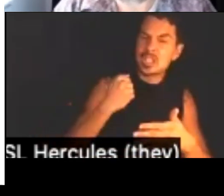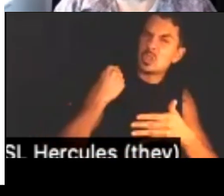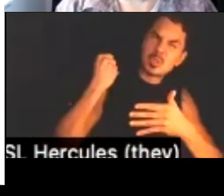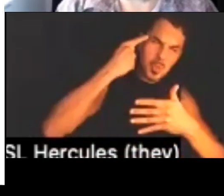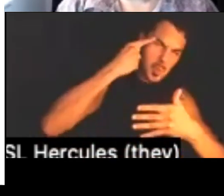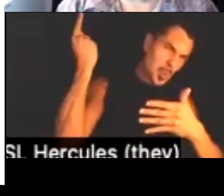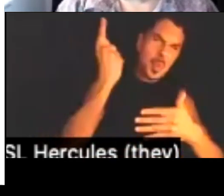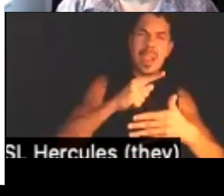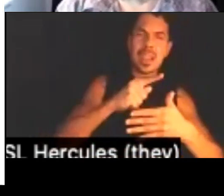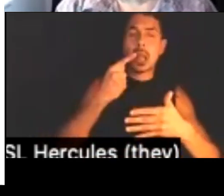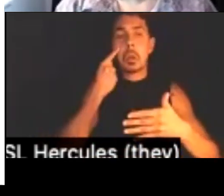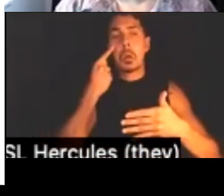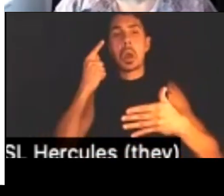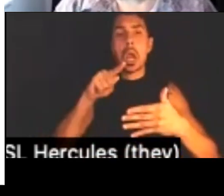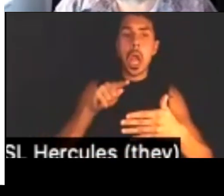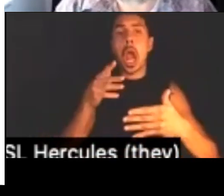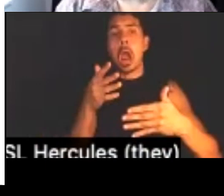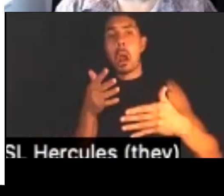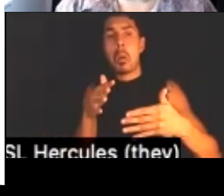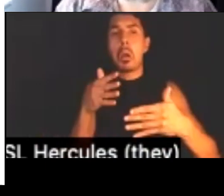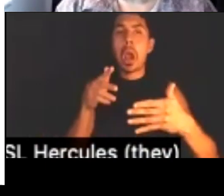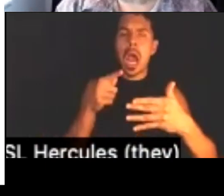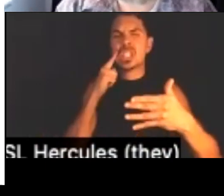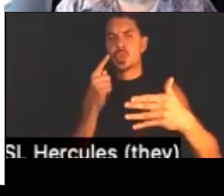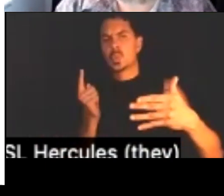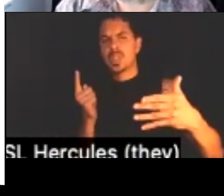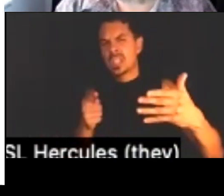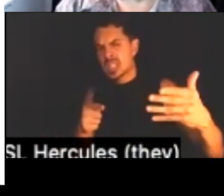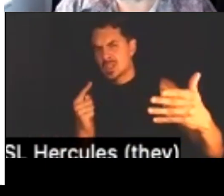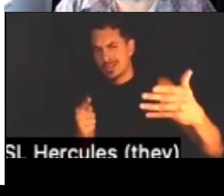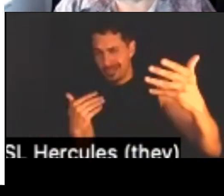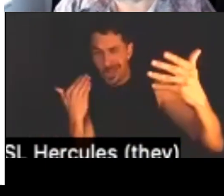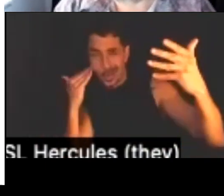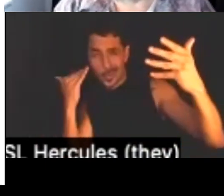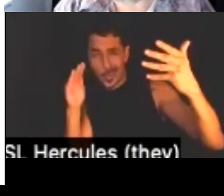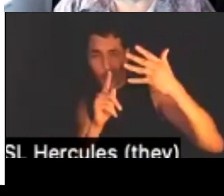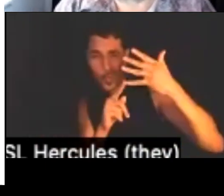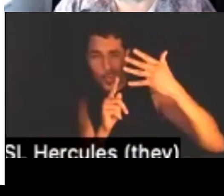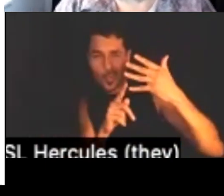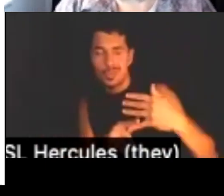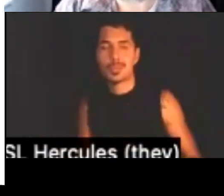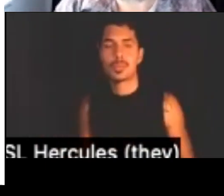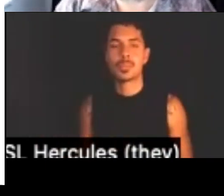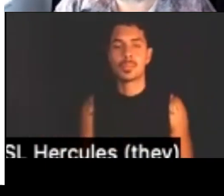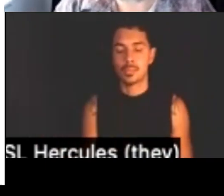So again, the question is WPATH Standards of Care are the gold standard and I adhere to them in my practice.